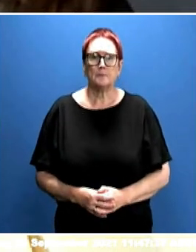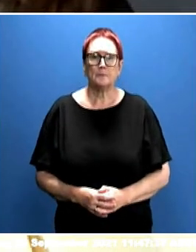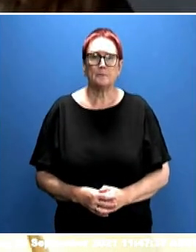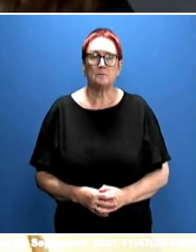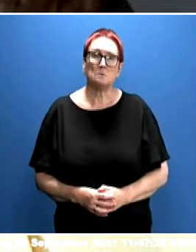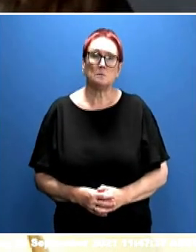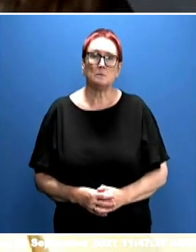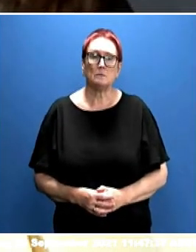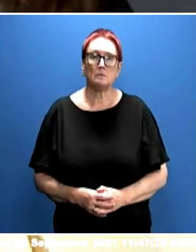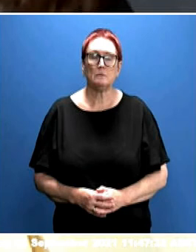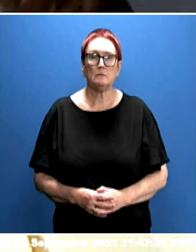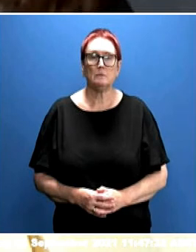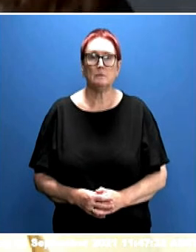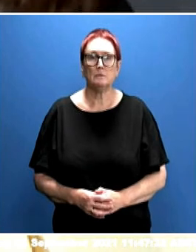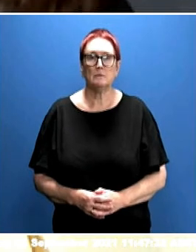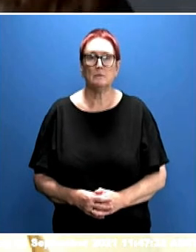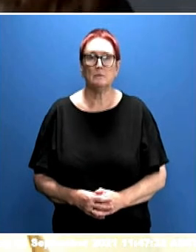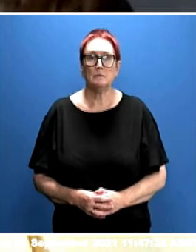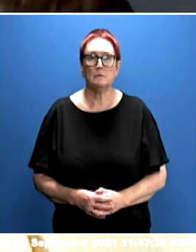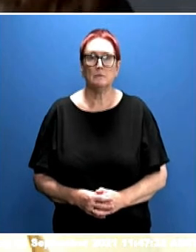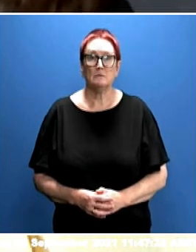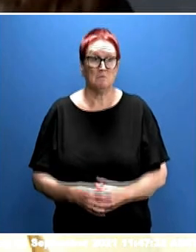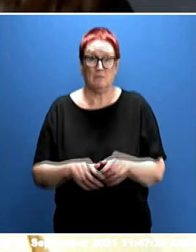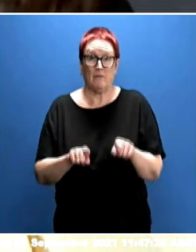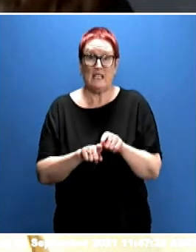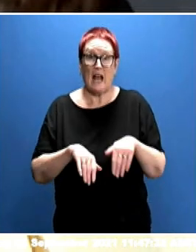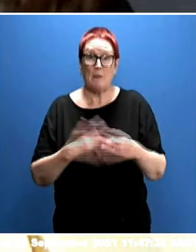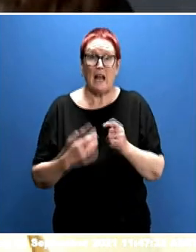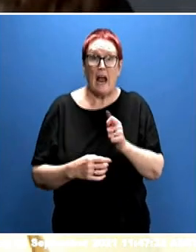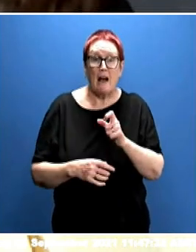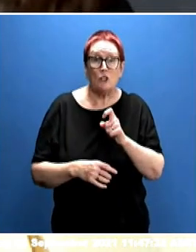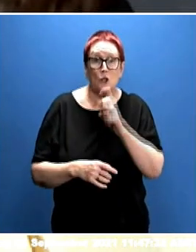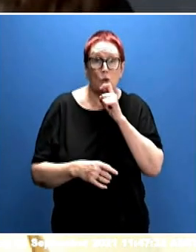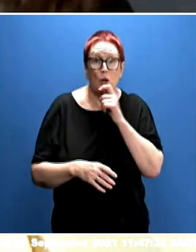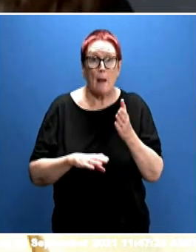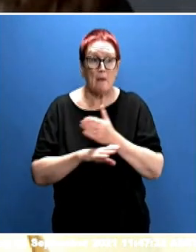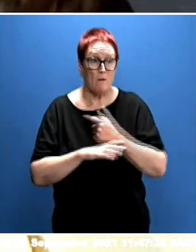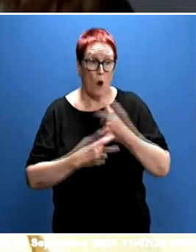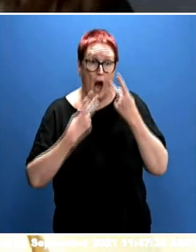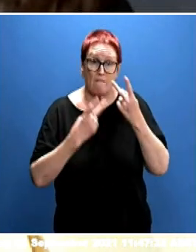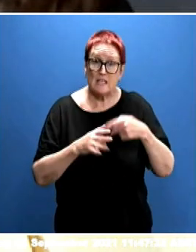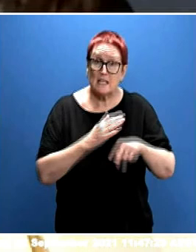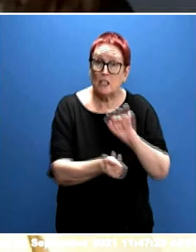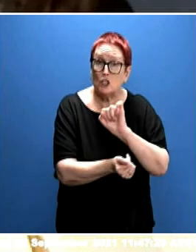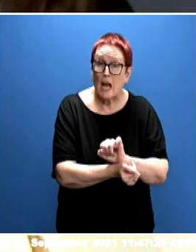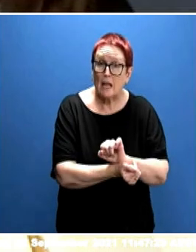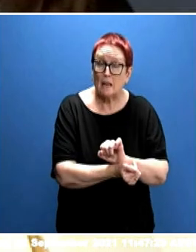Within that afternoon before going up to Banksia Hill to see my client,